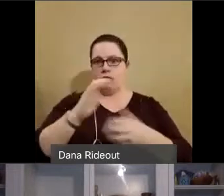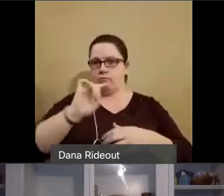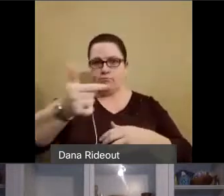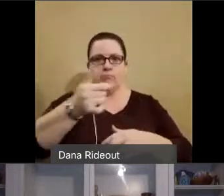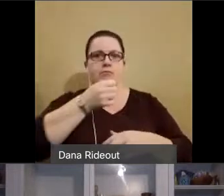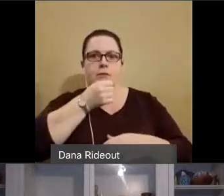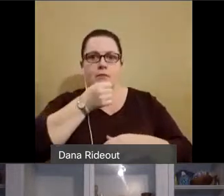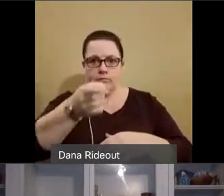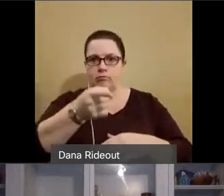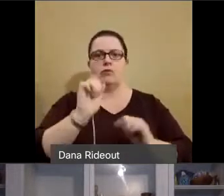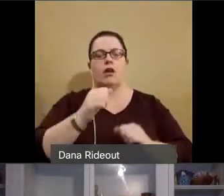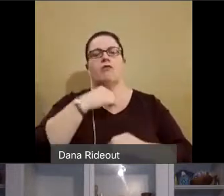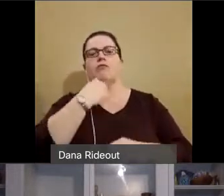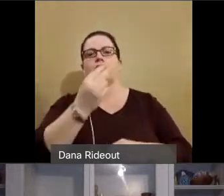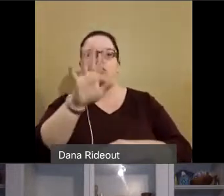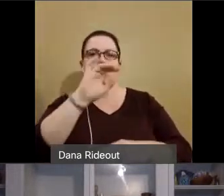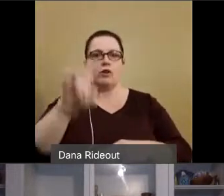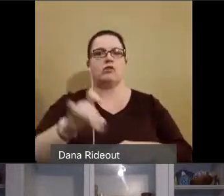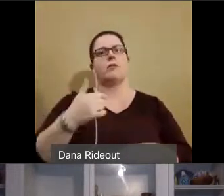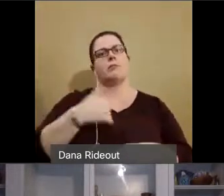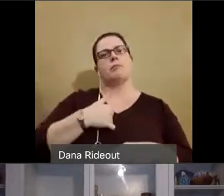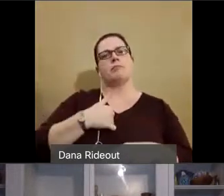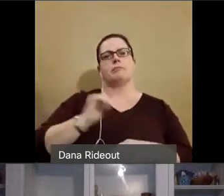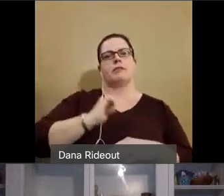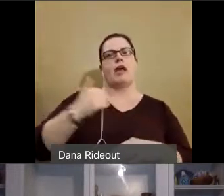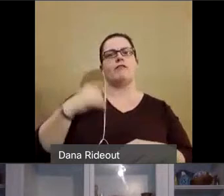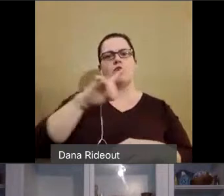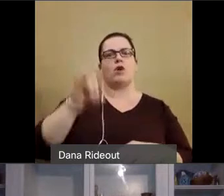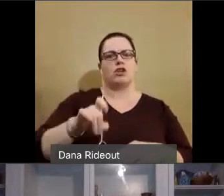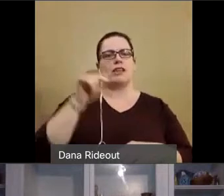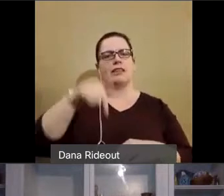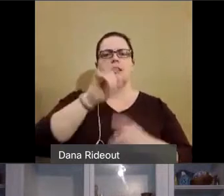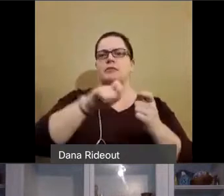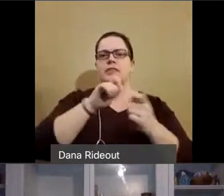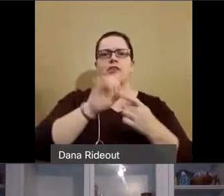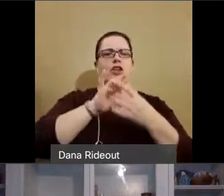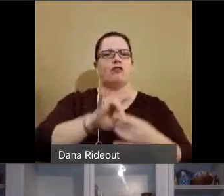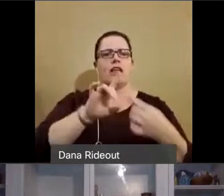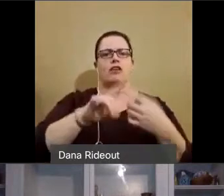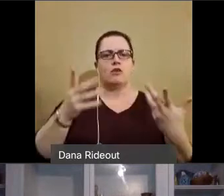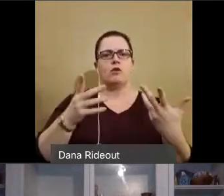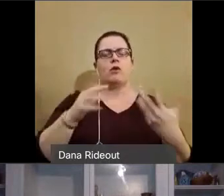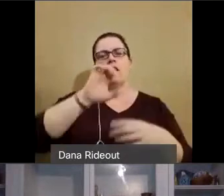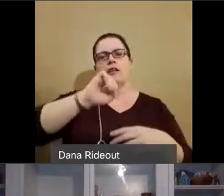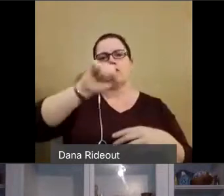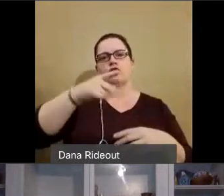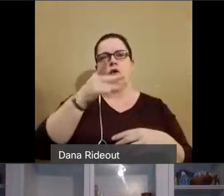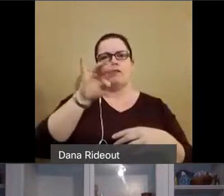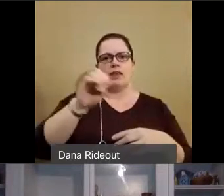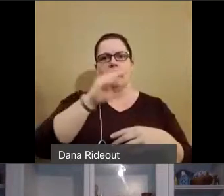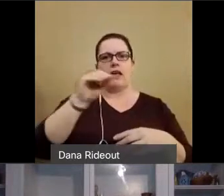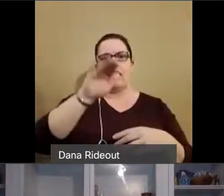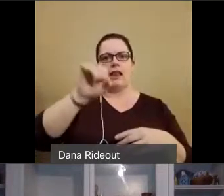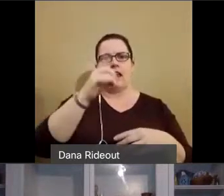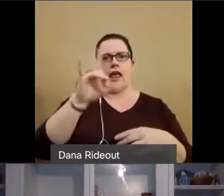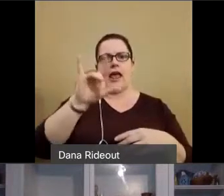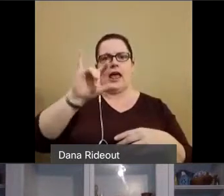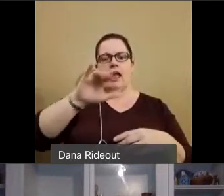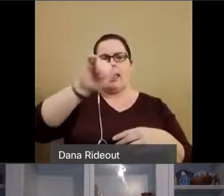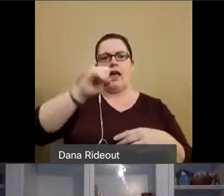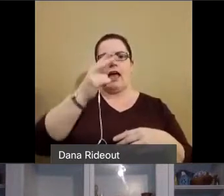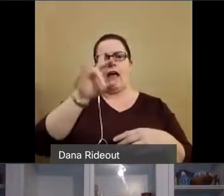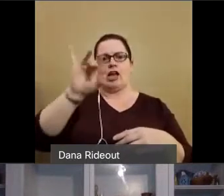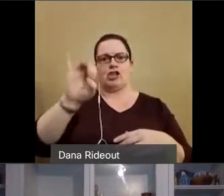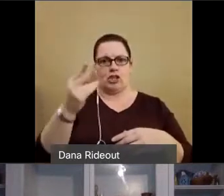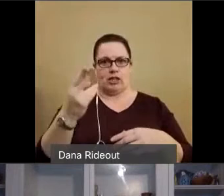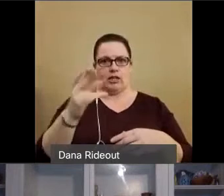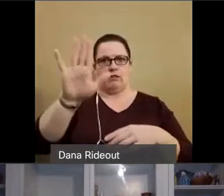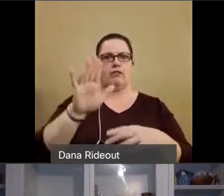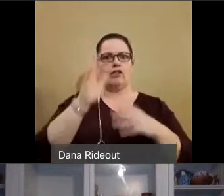Then I have a question I'd like to ask and this is particularly relevant to Sophie and ashley's presentations. So, Sophie, you mentioned this very interesting.